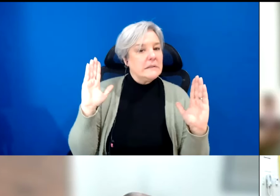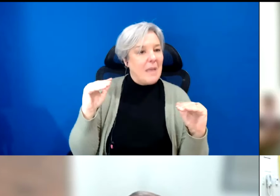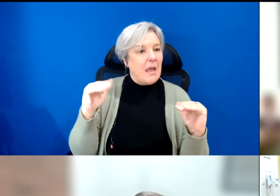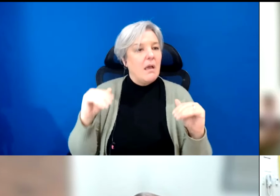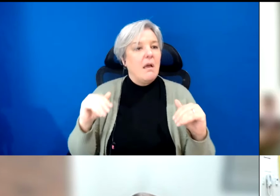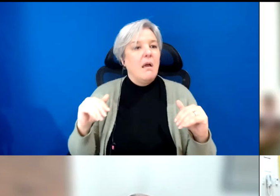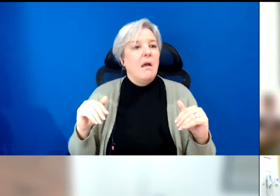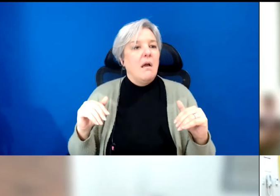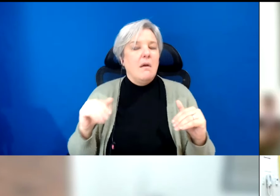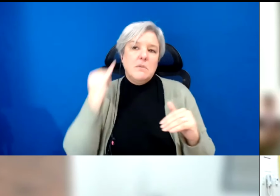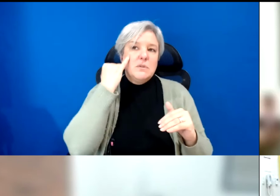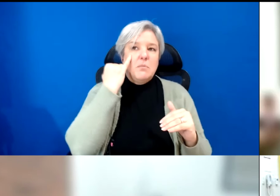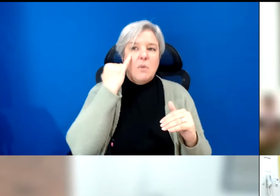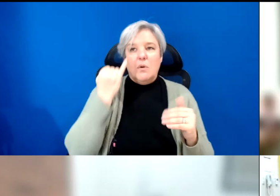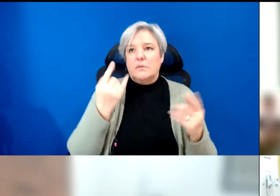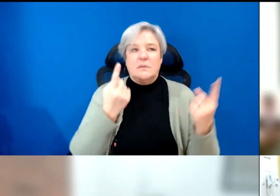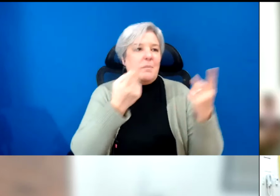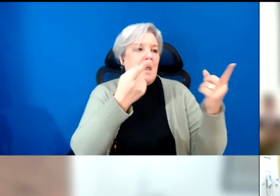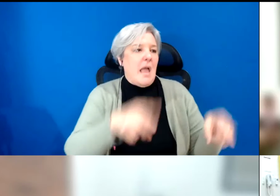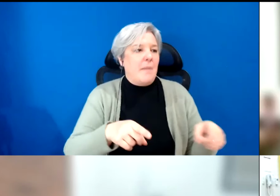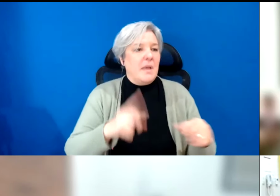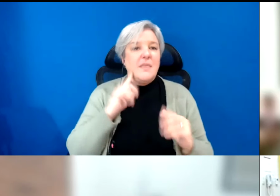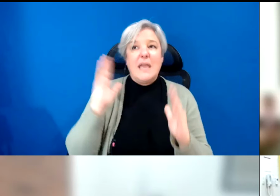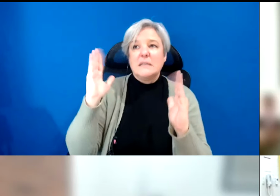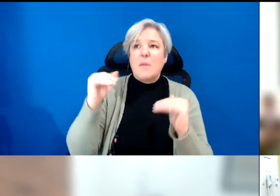if something's going on, they expect you to give them an incomplete to extend it.